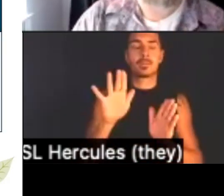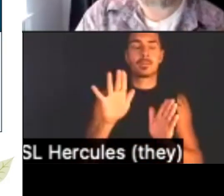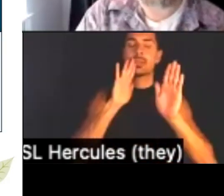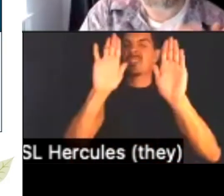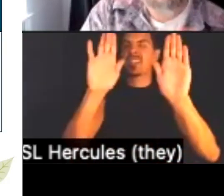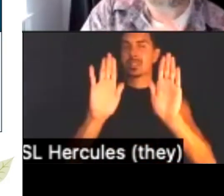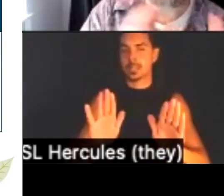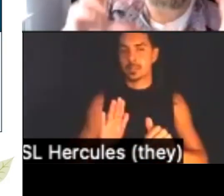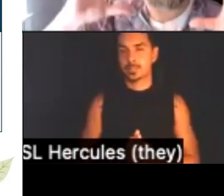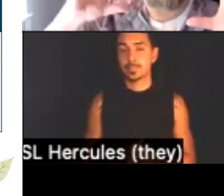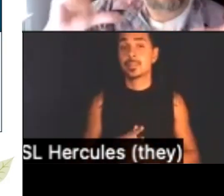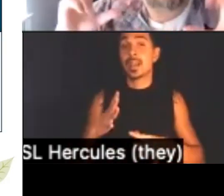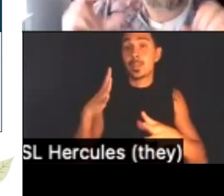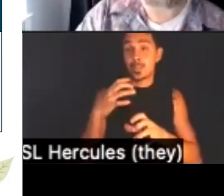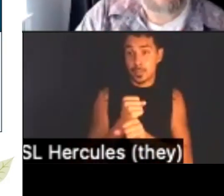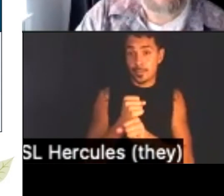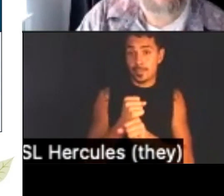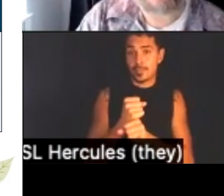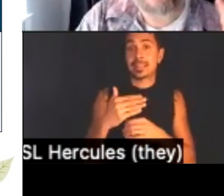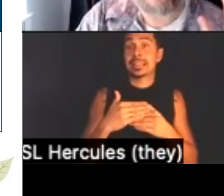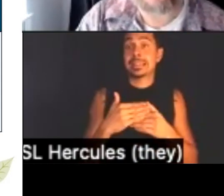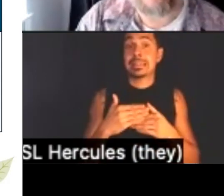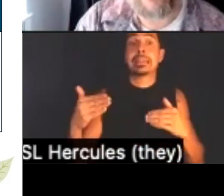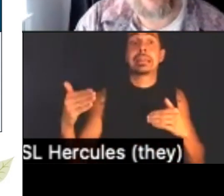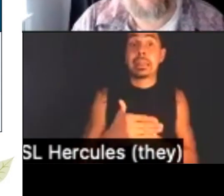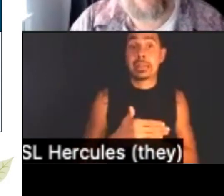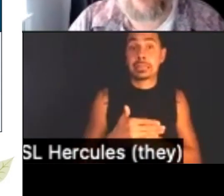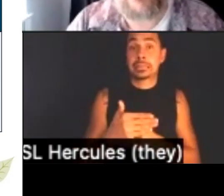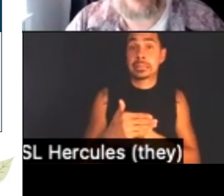Briefly, the next webinars in this series, so this was one of four.